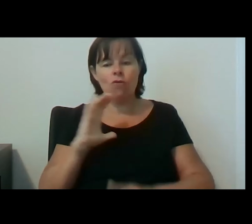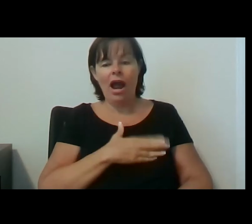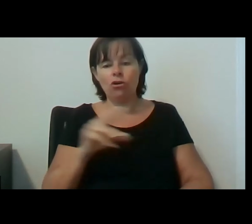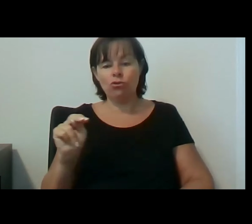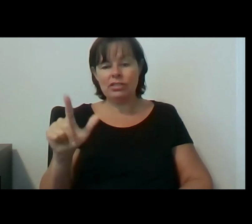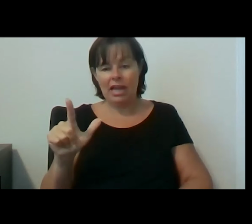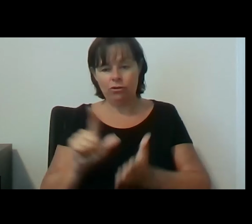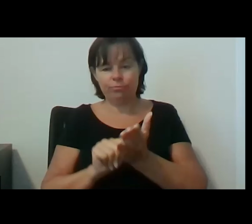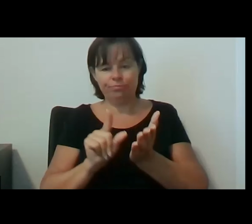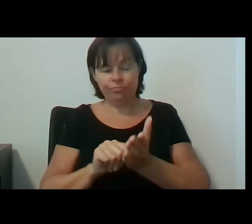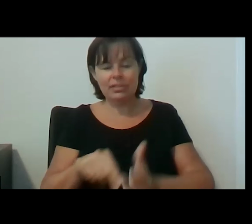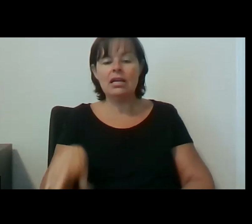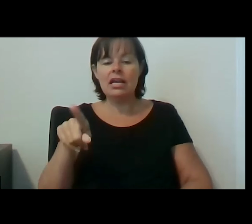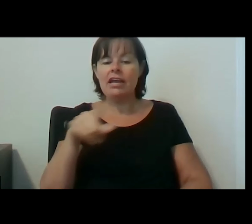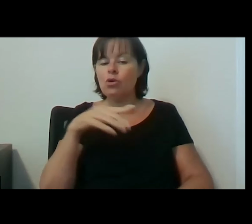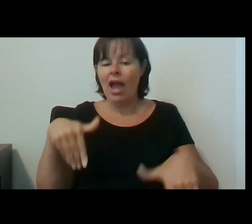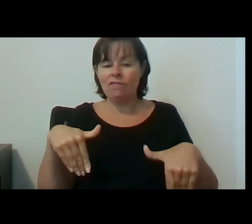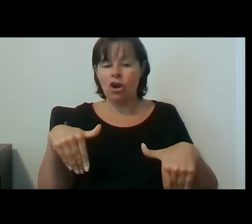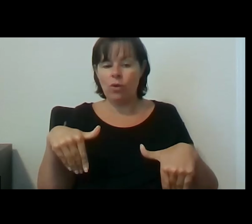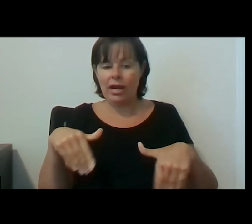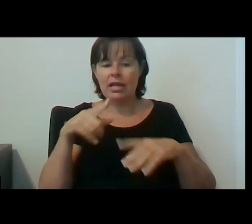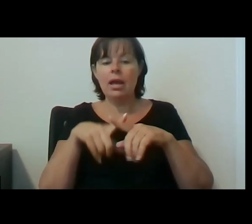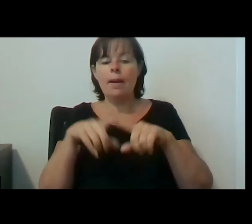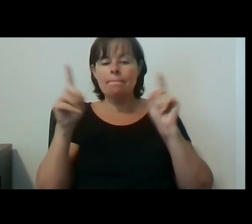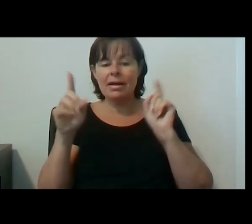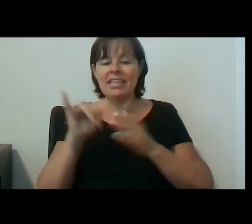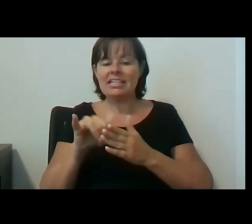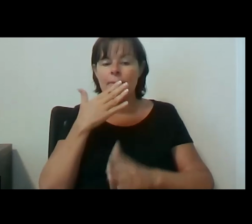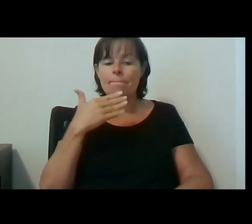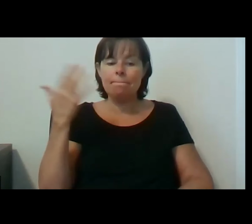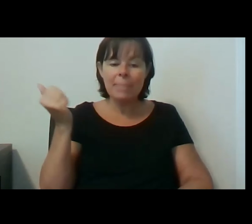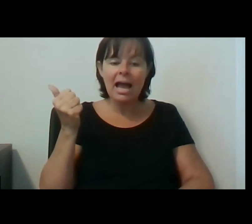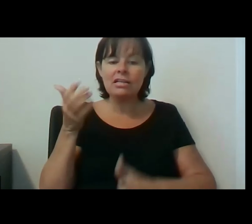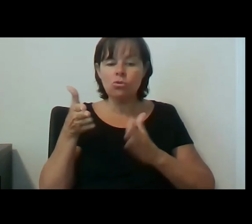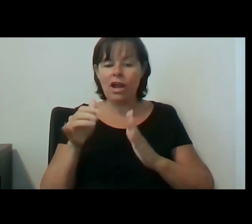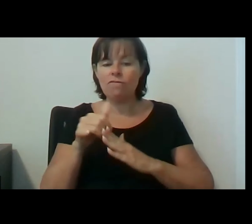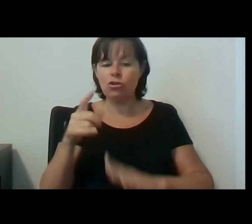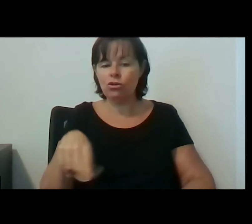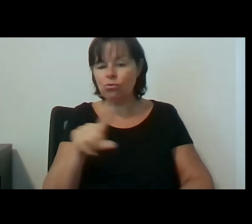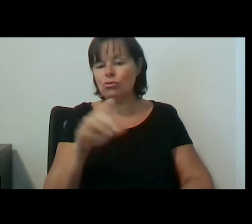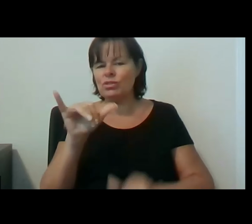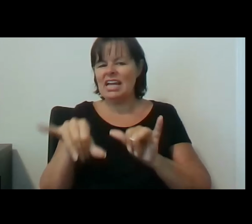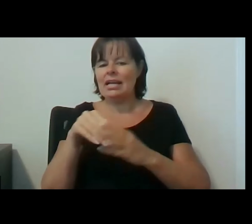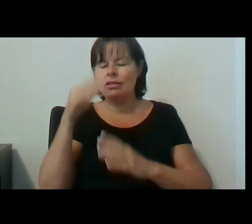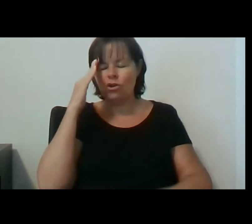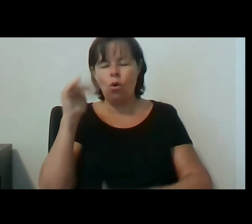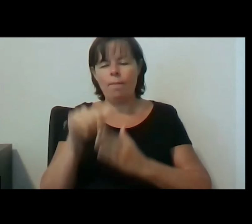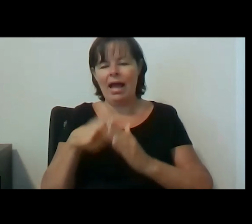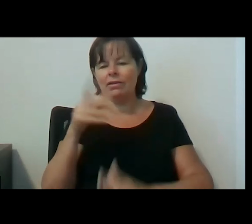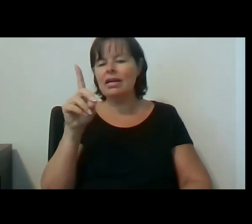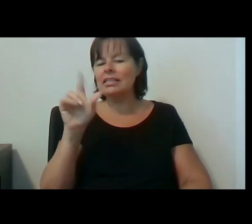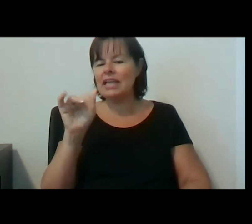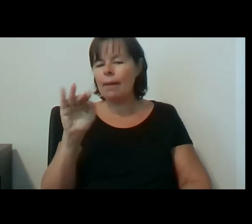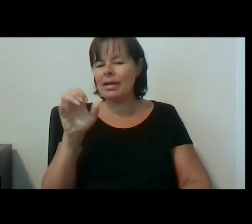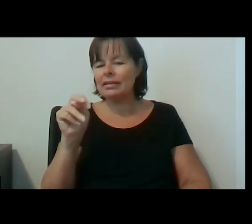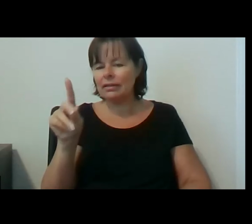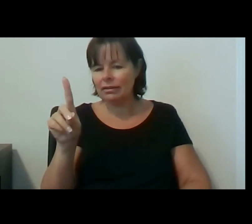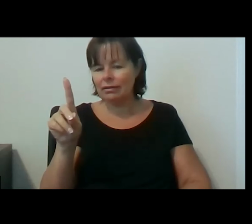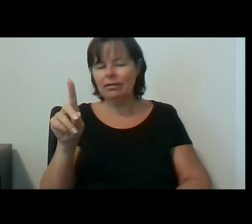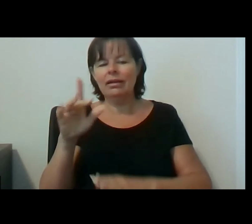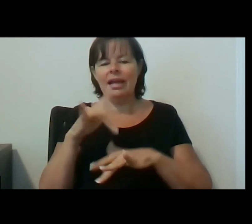is the best way to stay in the know of diamond events and upcoming trainings and case studies so